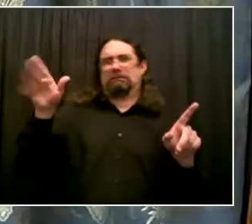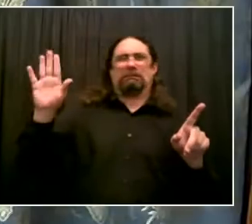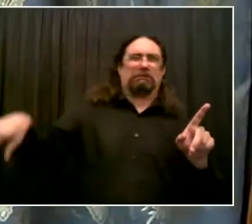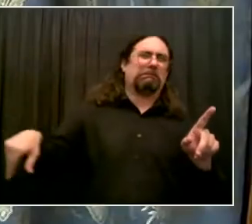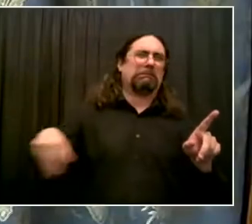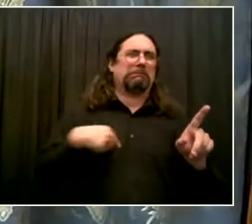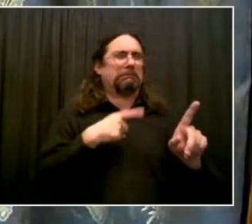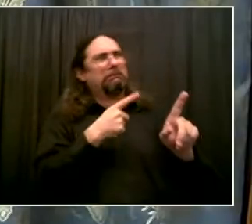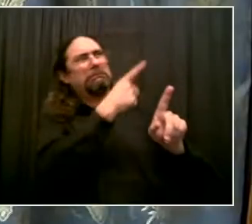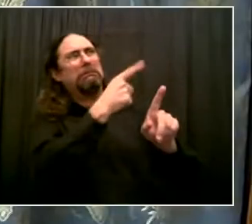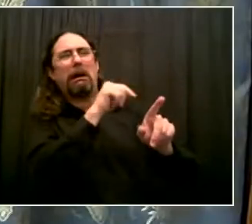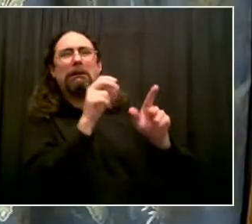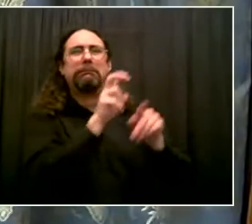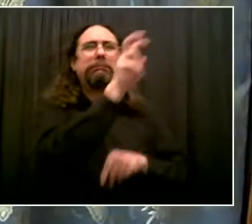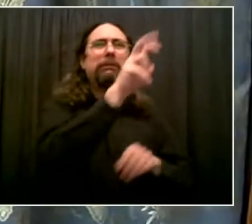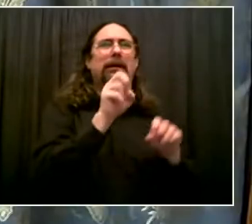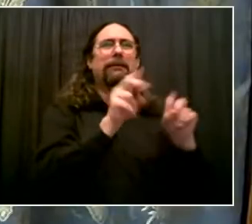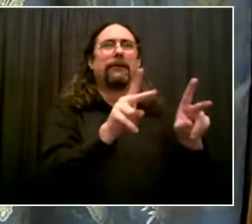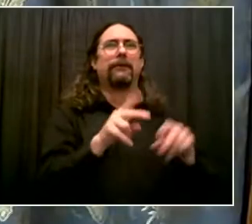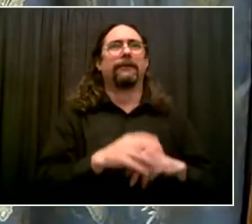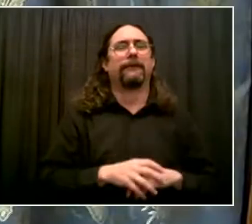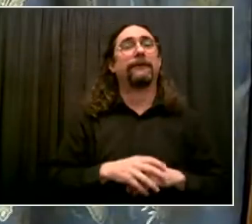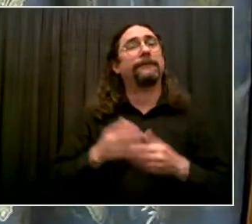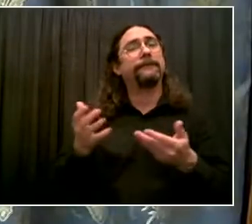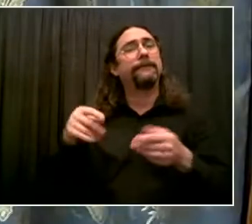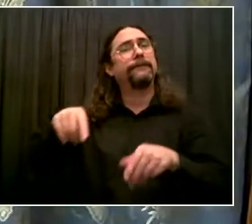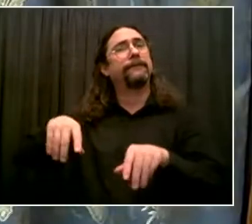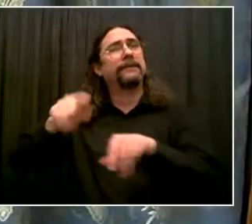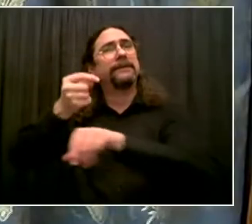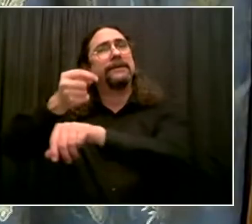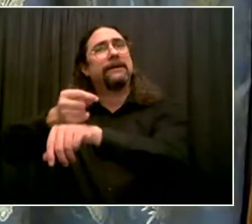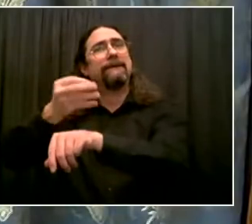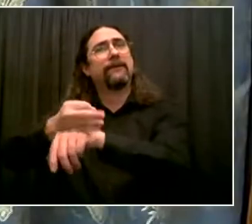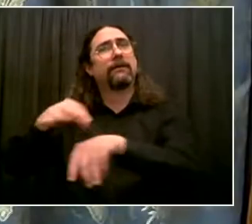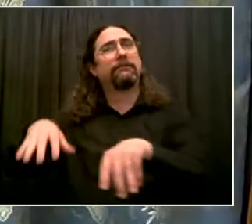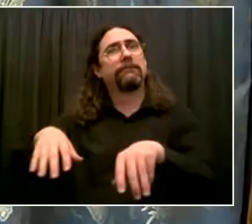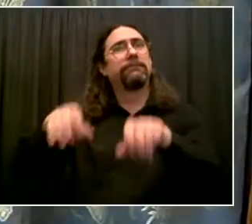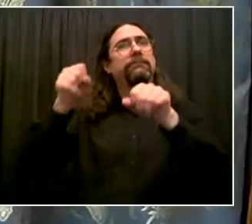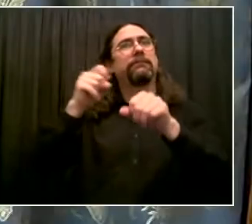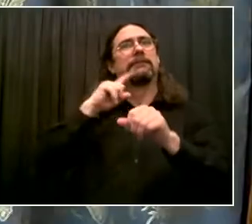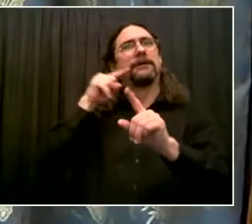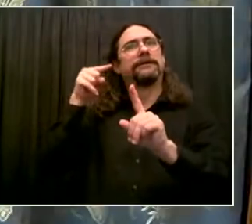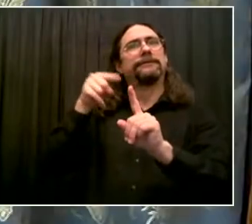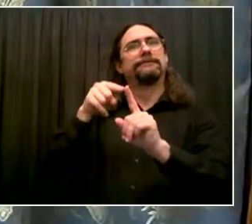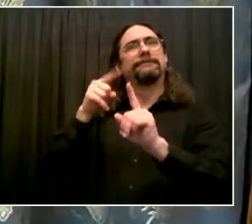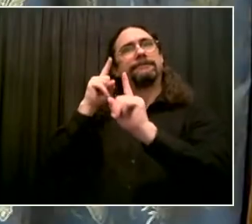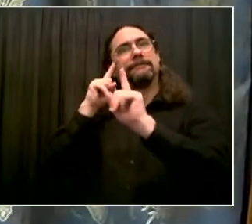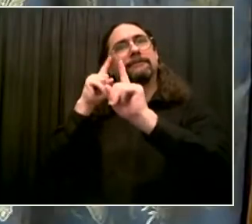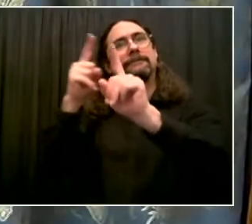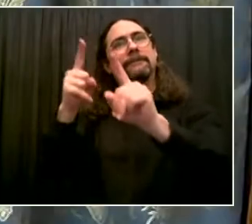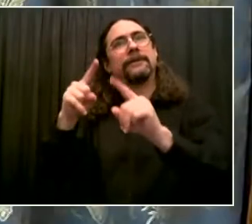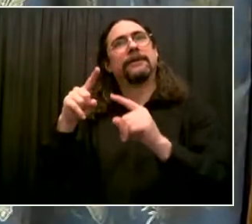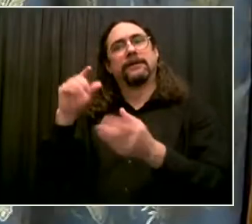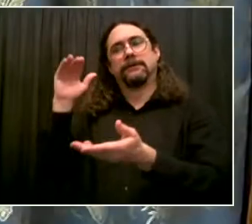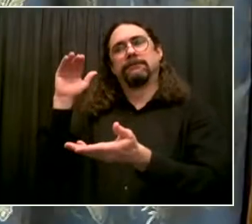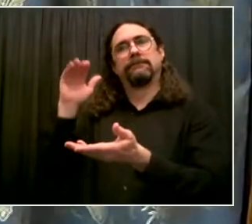GUN VIOLENCE AND PROUD TO MAKE THAT EVERY DAY HERE IN THE RURAL